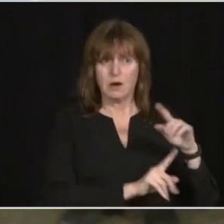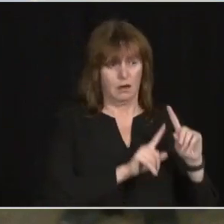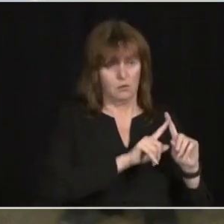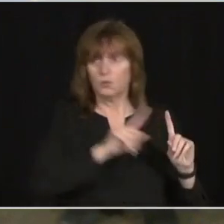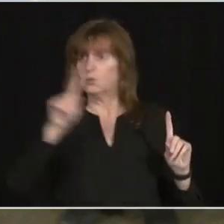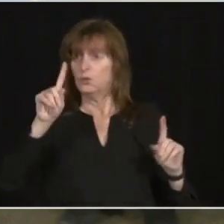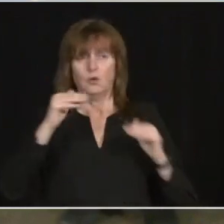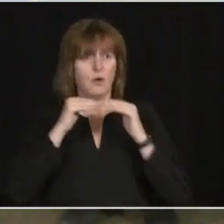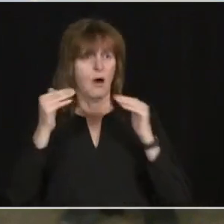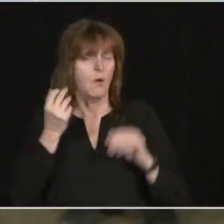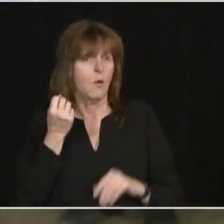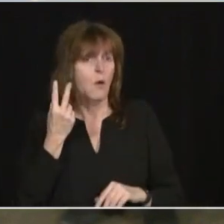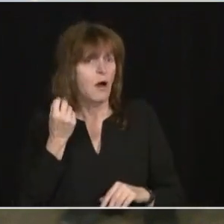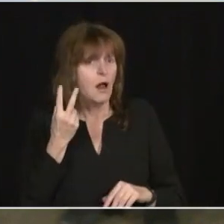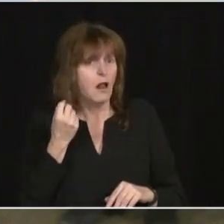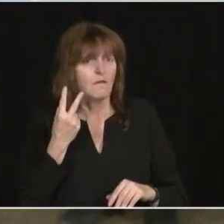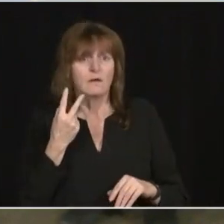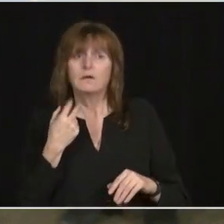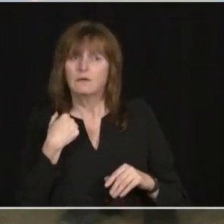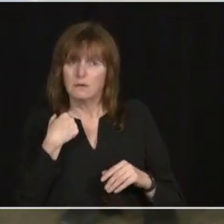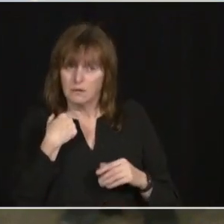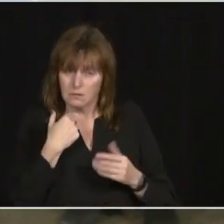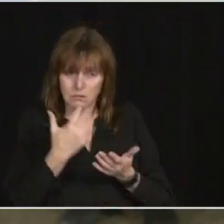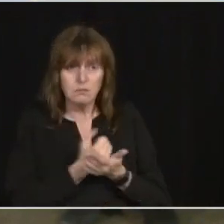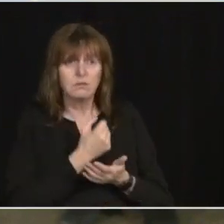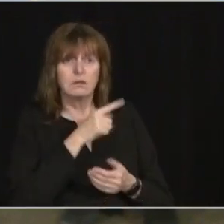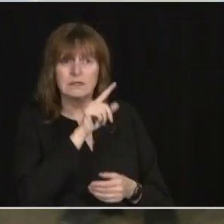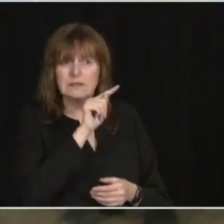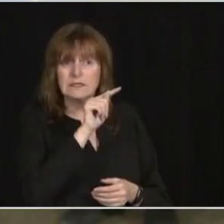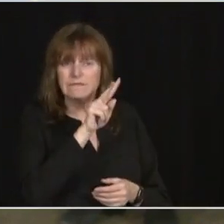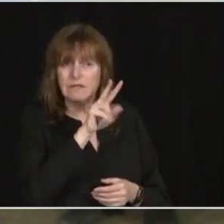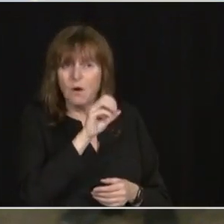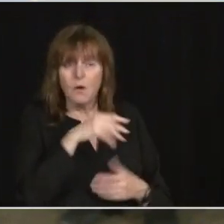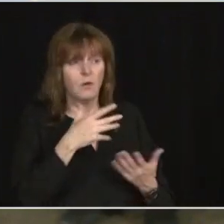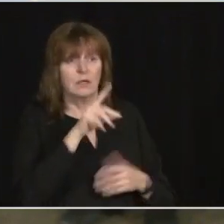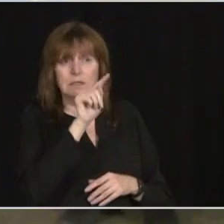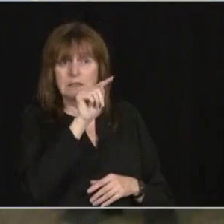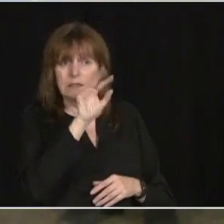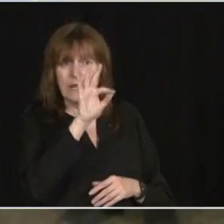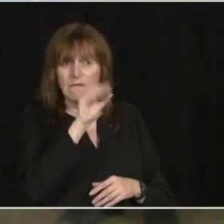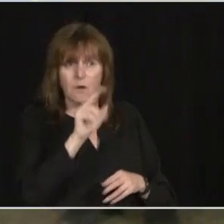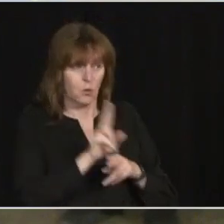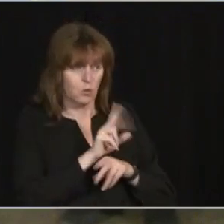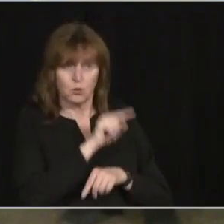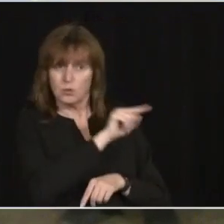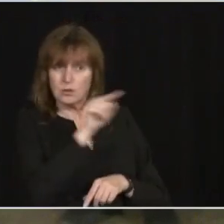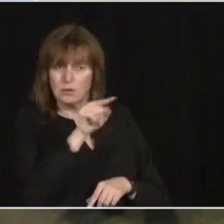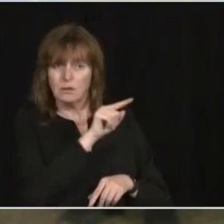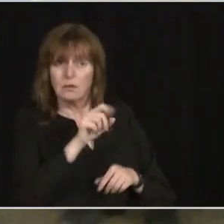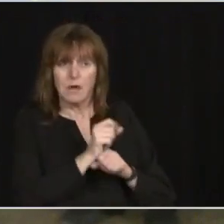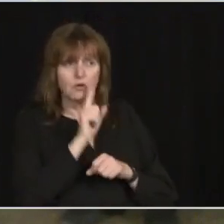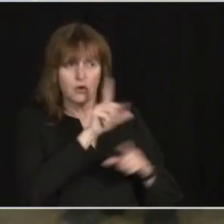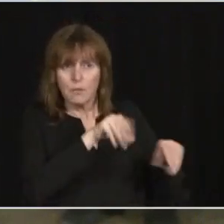way to 12, repurposed TV TVO within the ministry immediately for all-day educational programming. We did a lot but I recognize